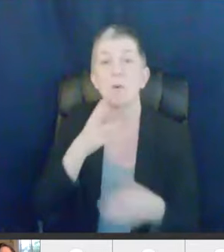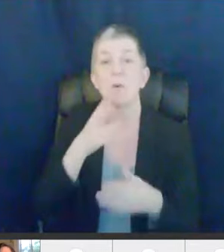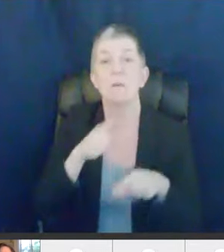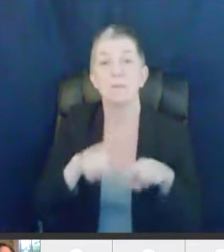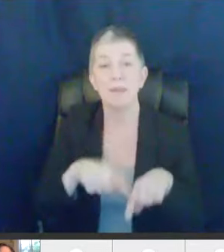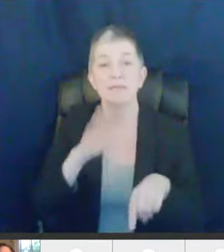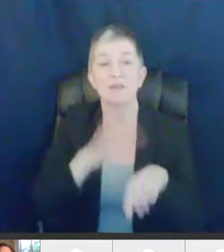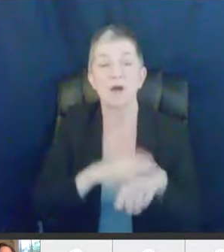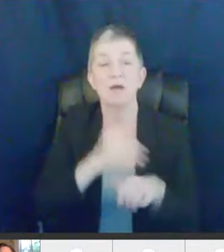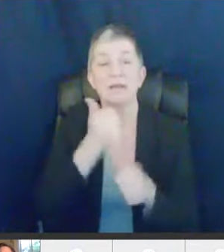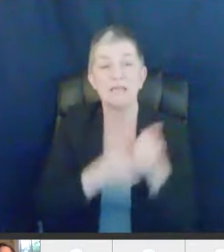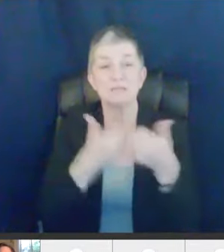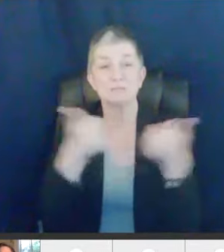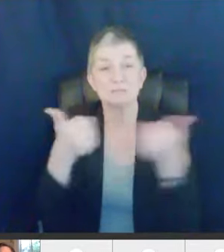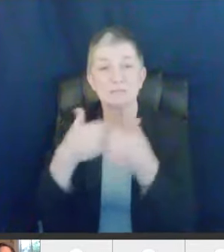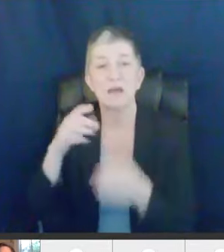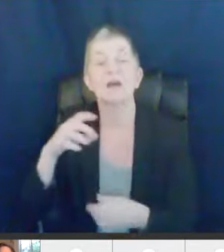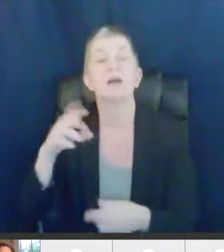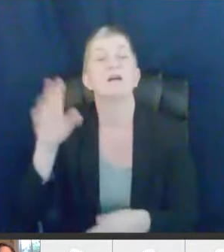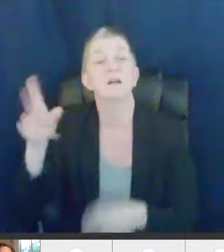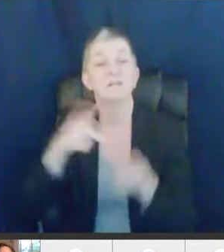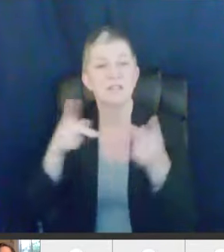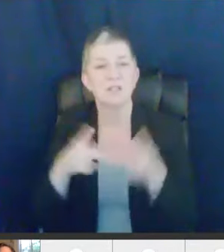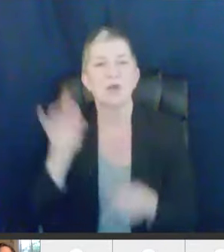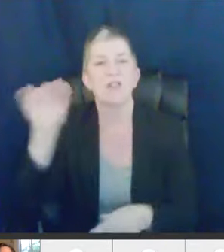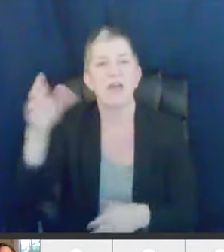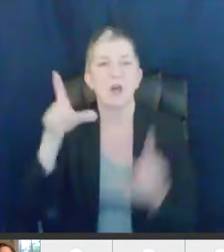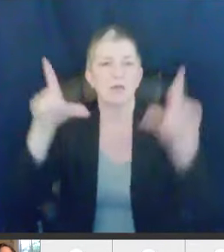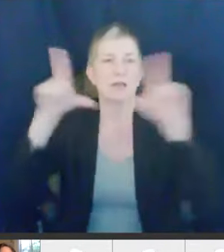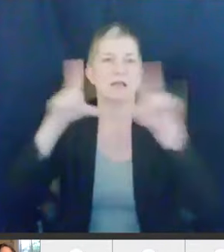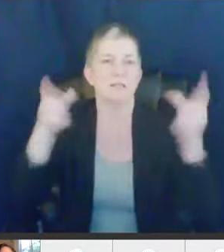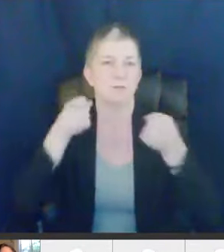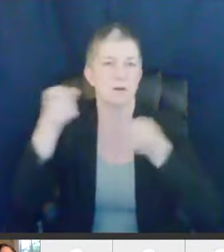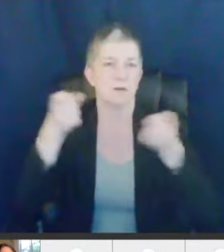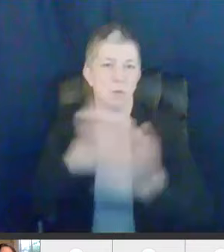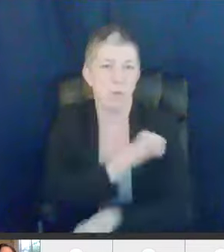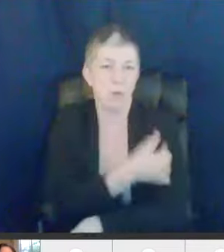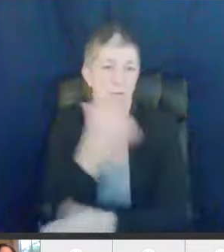the licensing and regulatory authority for those facilities but we believe that